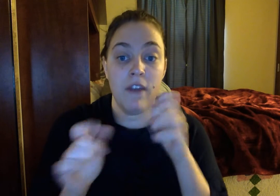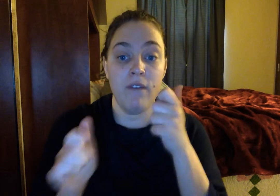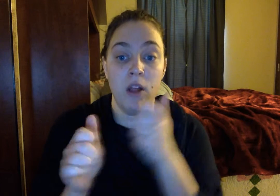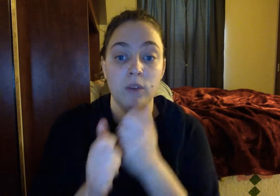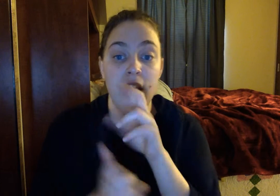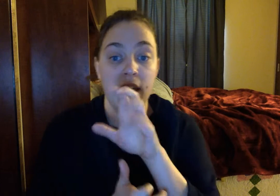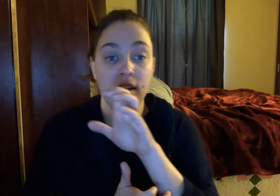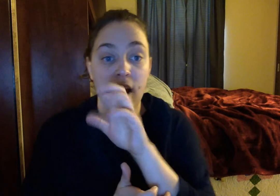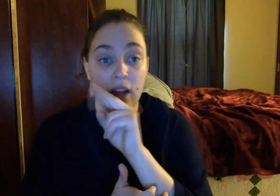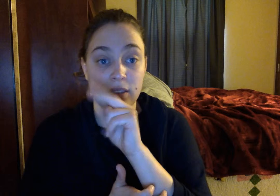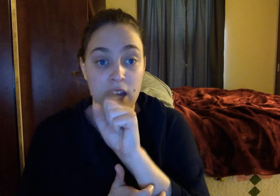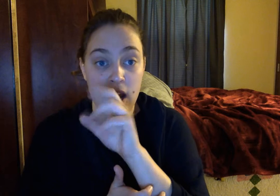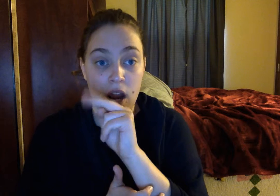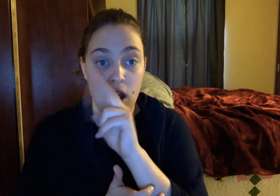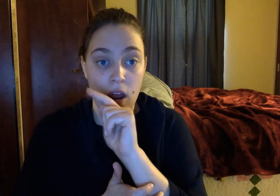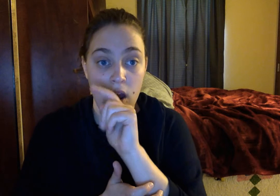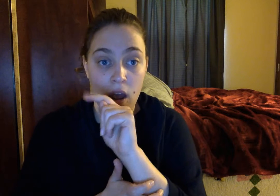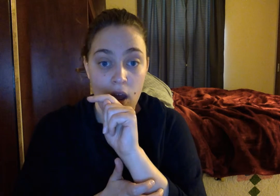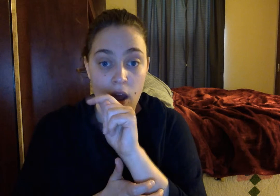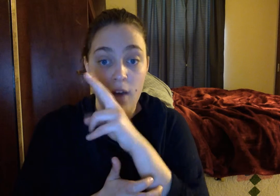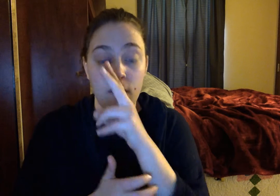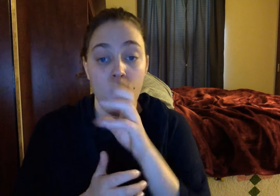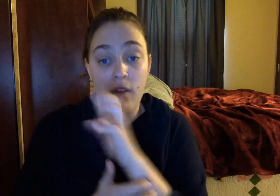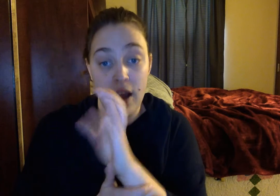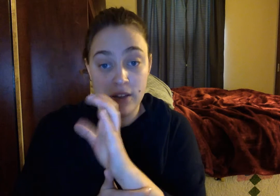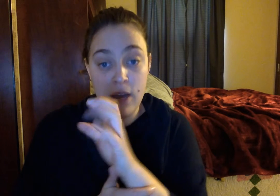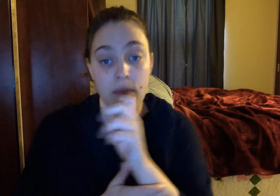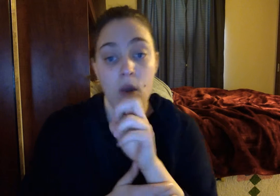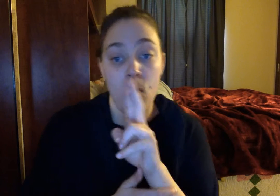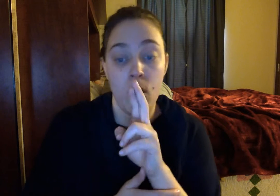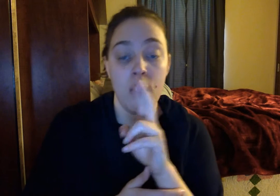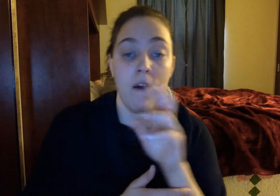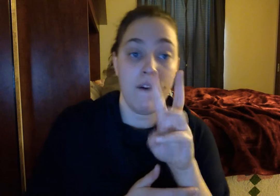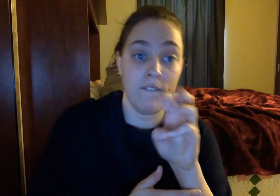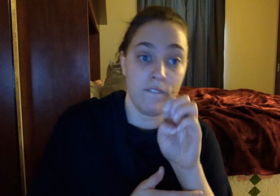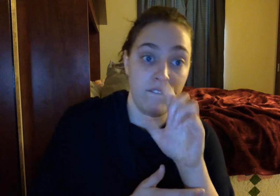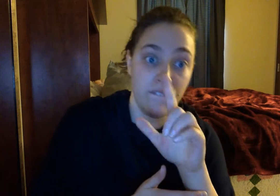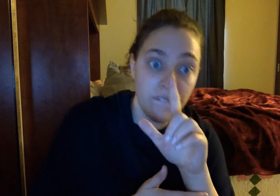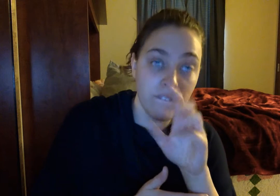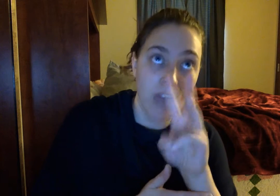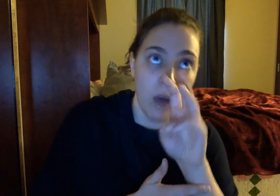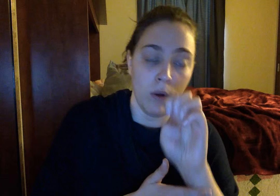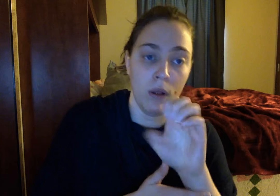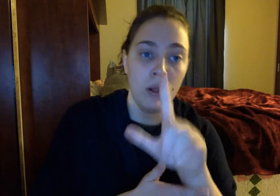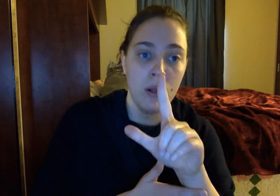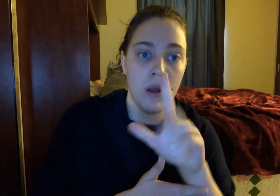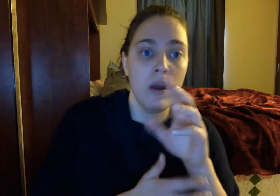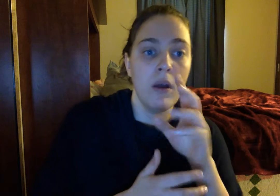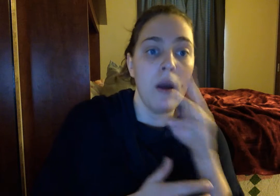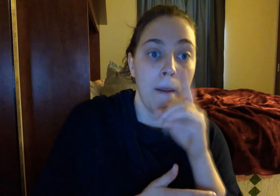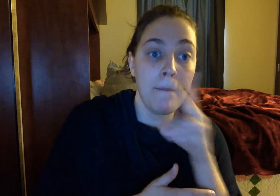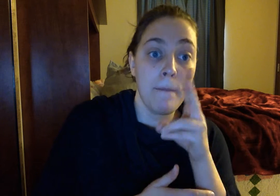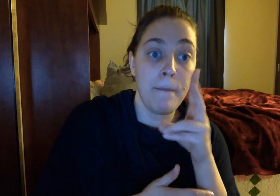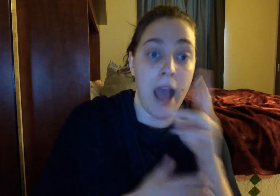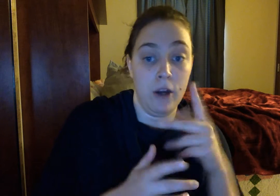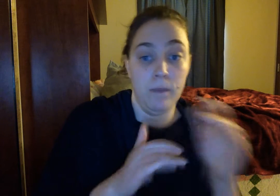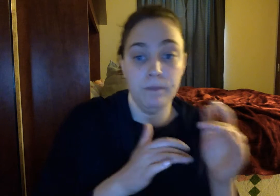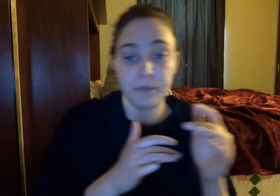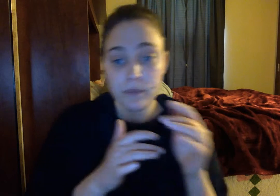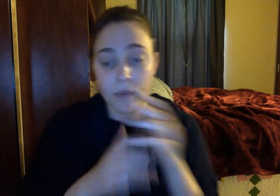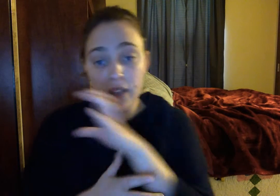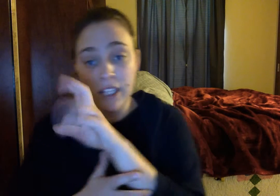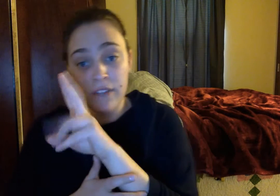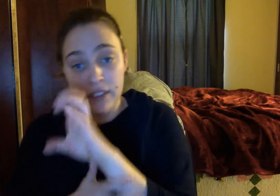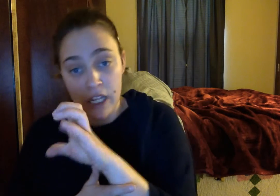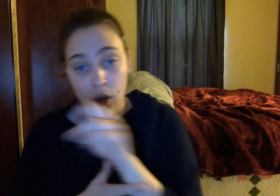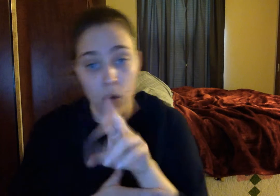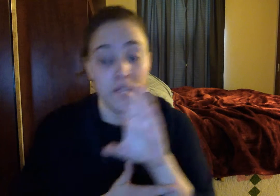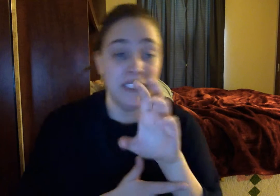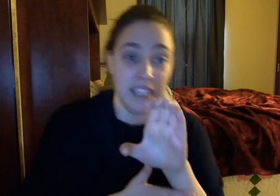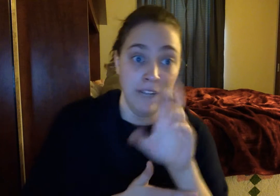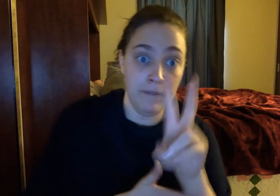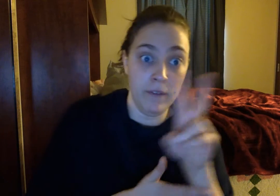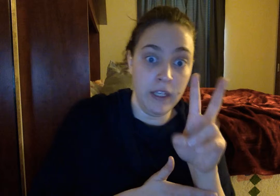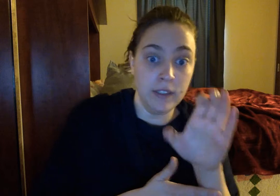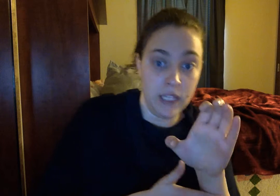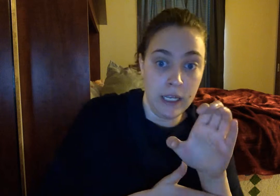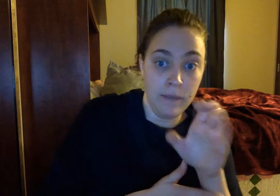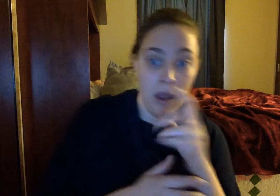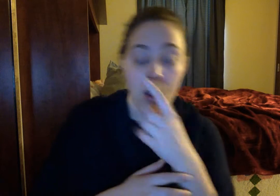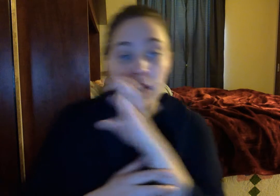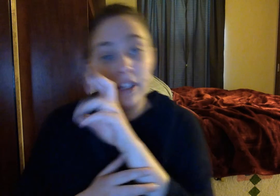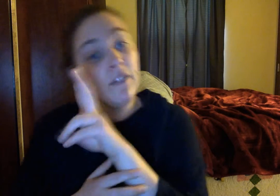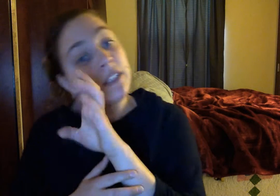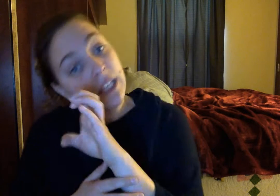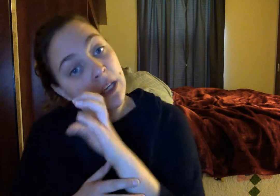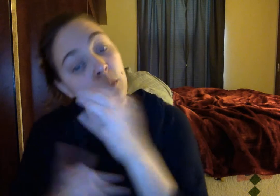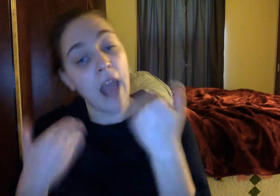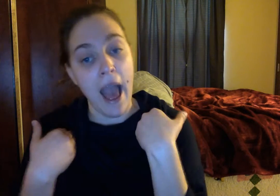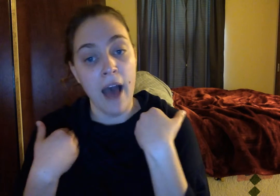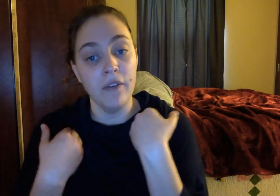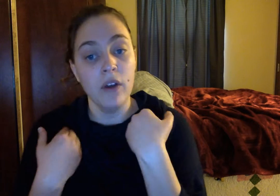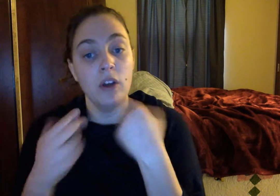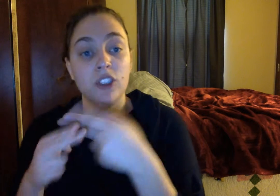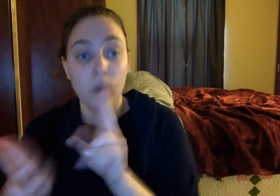The sight words given in a word sort follow a CVC with short vowels or a CVVC with long vowels.